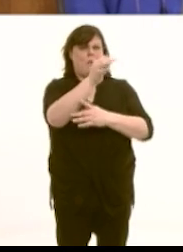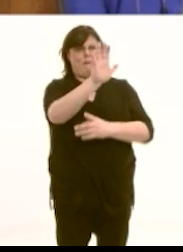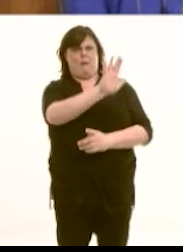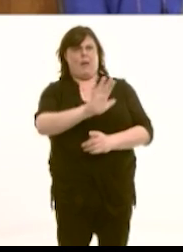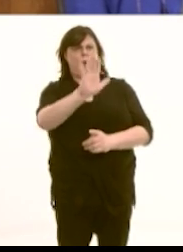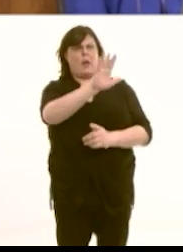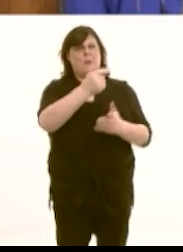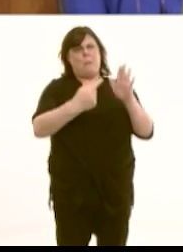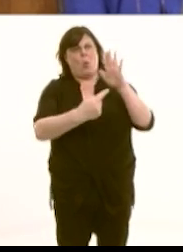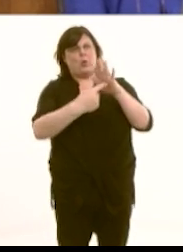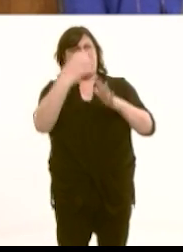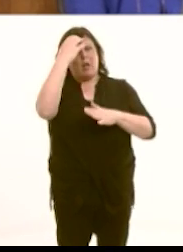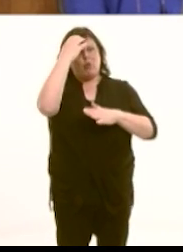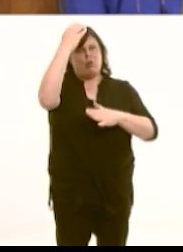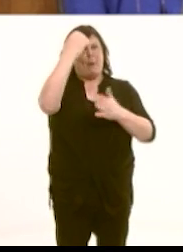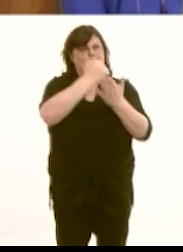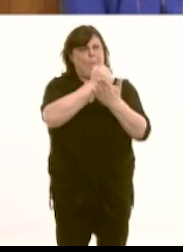post office exists in the town.